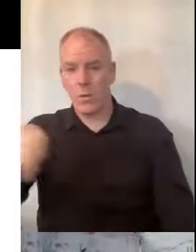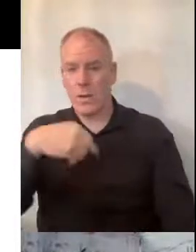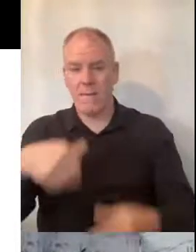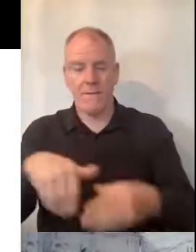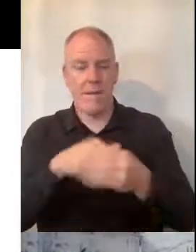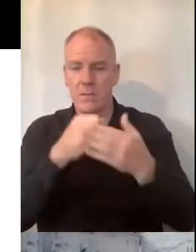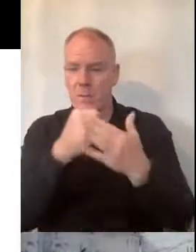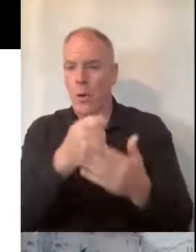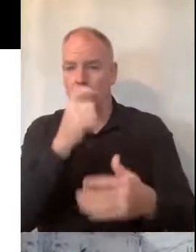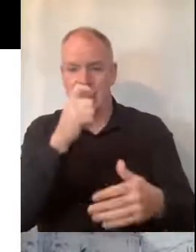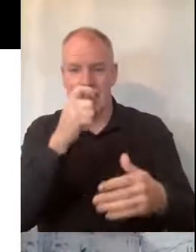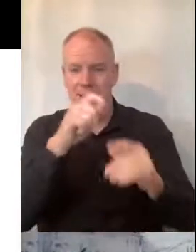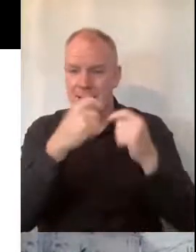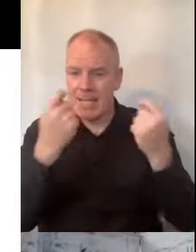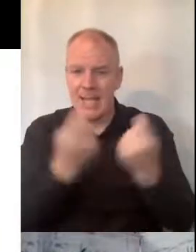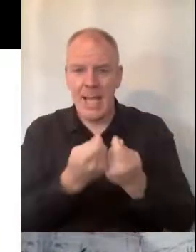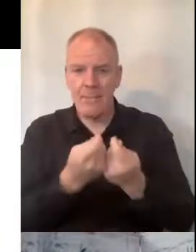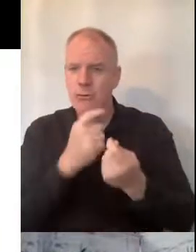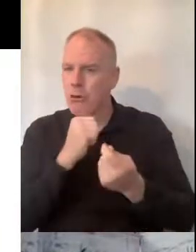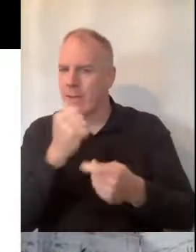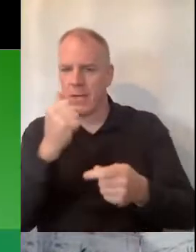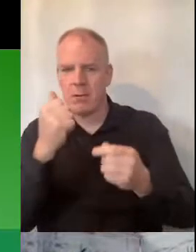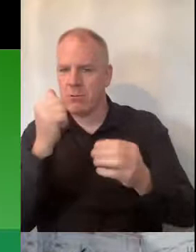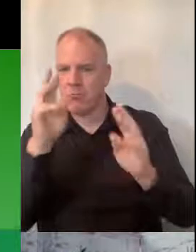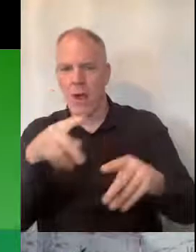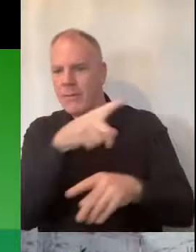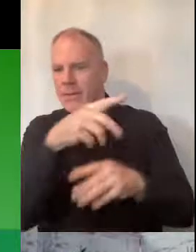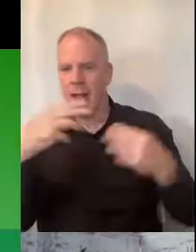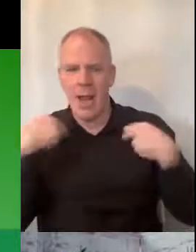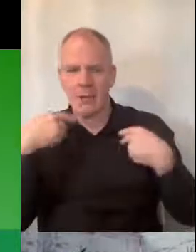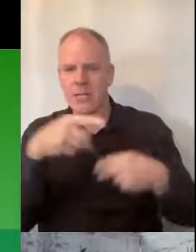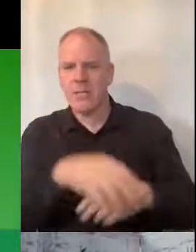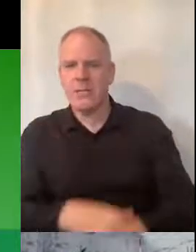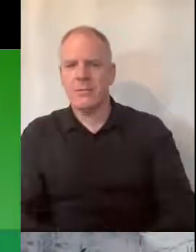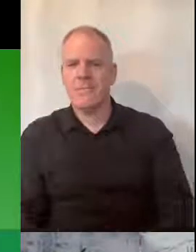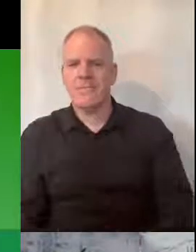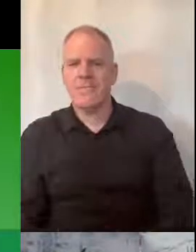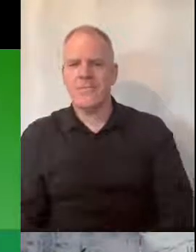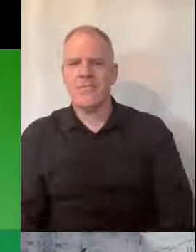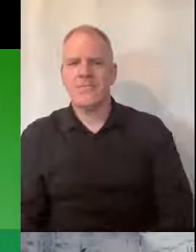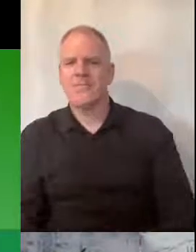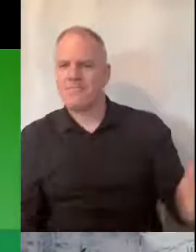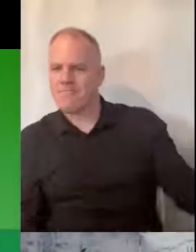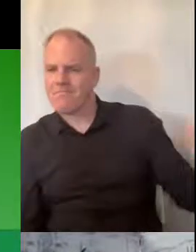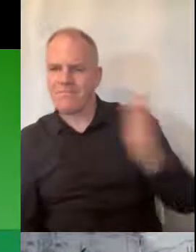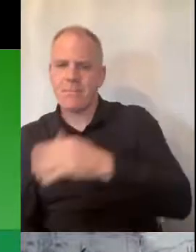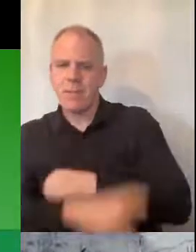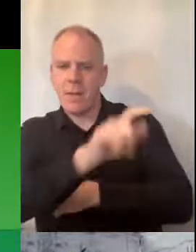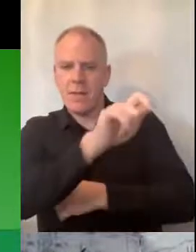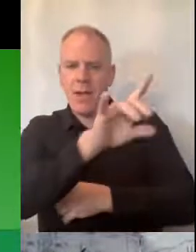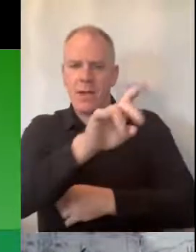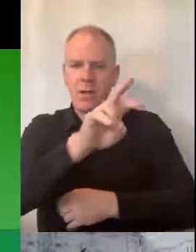teaching role in terms of the language. I'm just going to add this. I have this in the link tree and